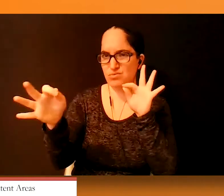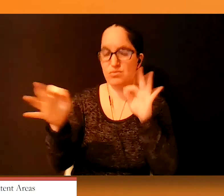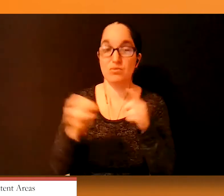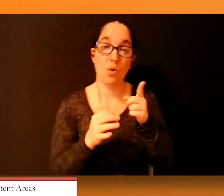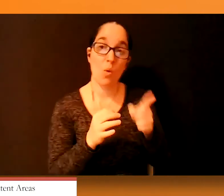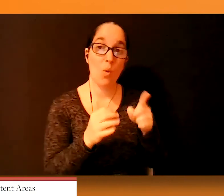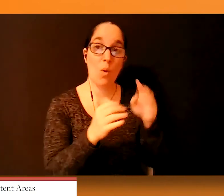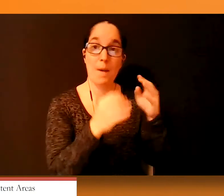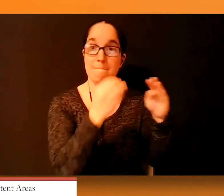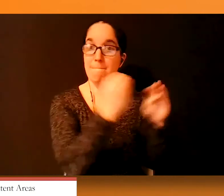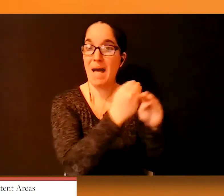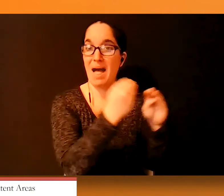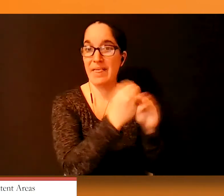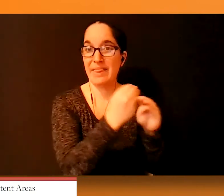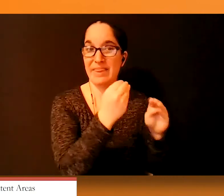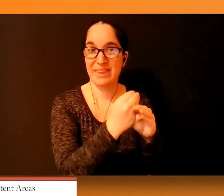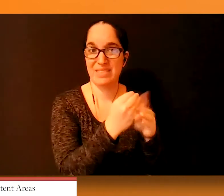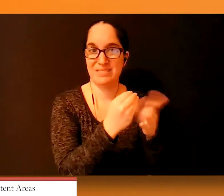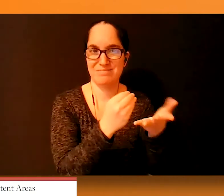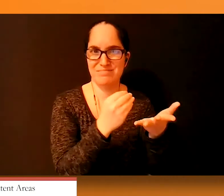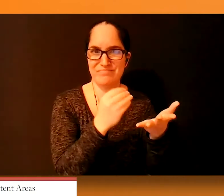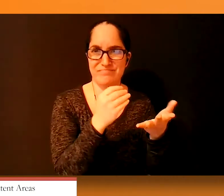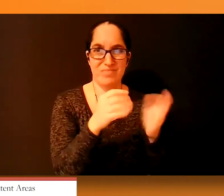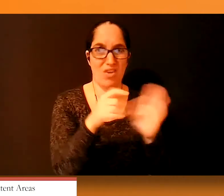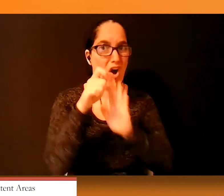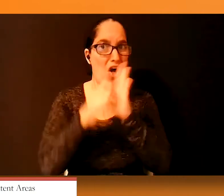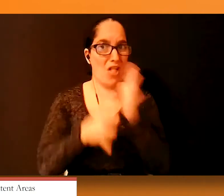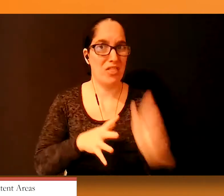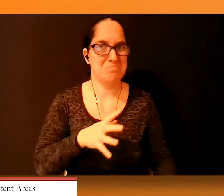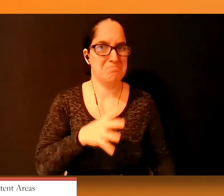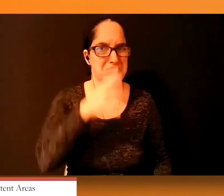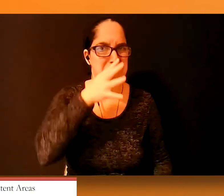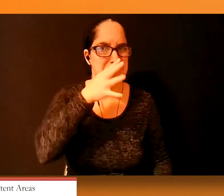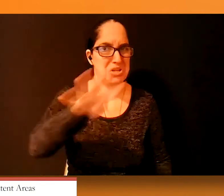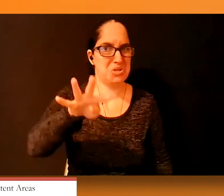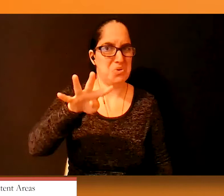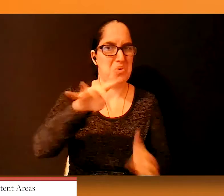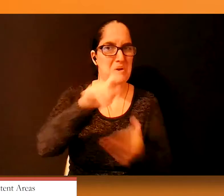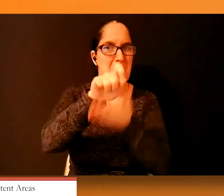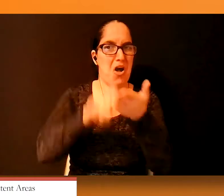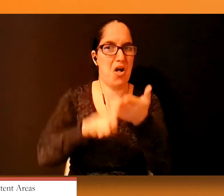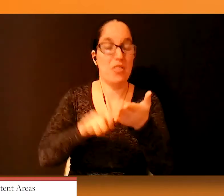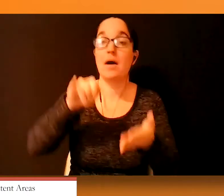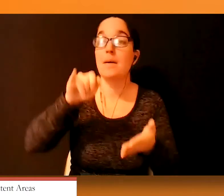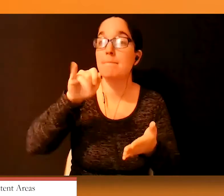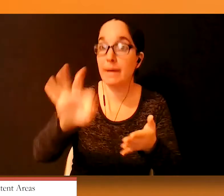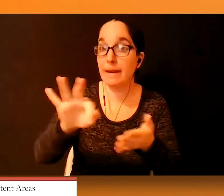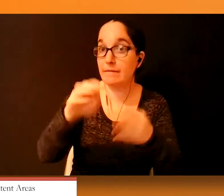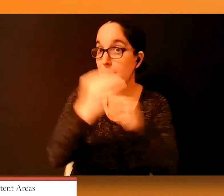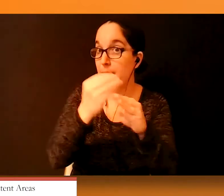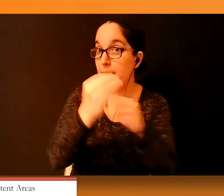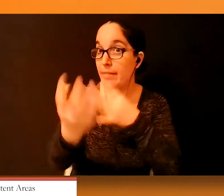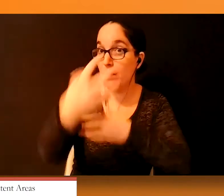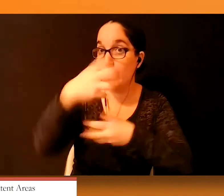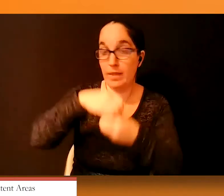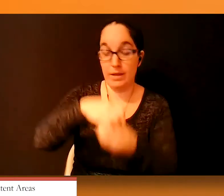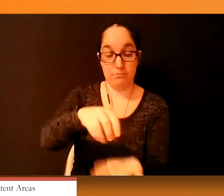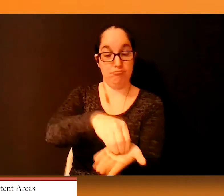math, which pretty much ignores the author but definitely wants to know if the math within the paper is right.